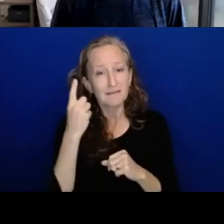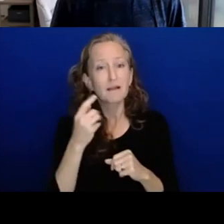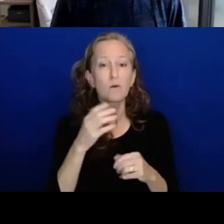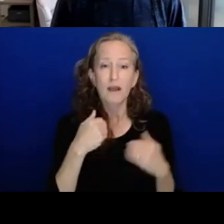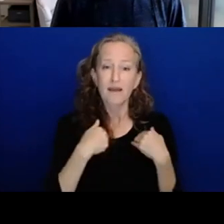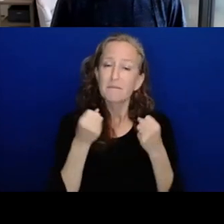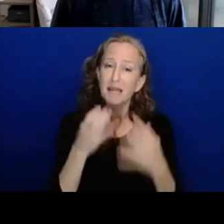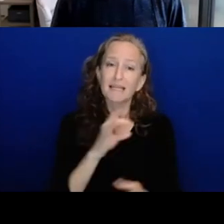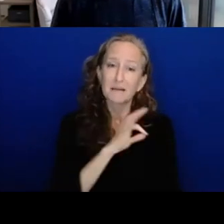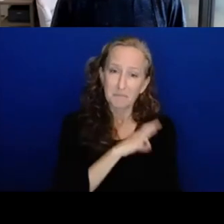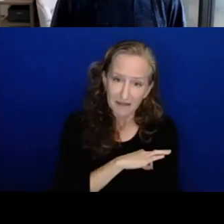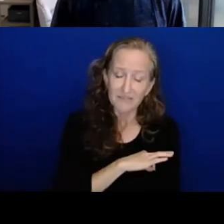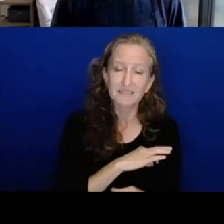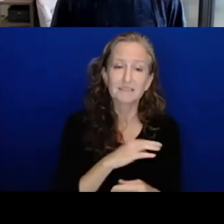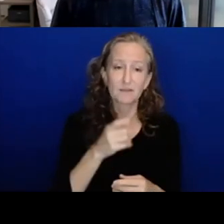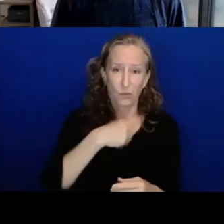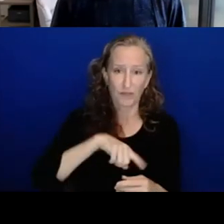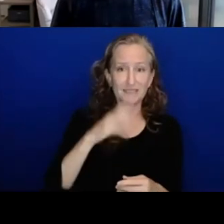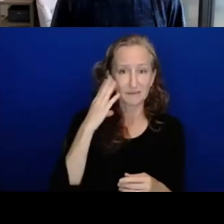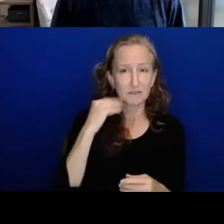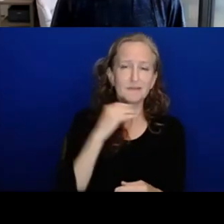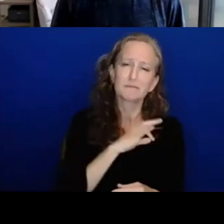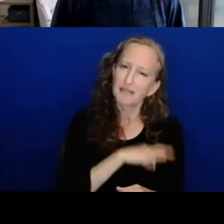and Sheri you mentioned, we're experiencing as well. And I consider it a privilege to